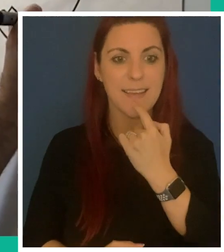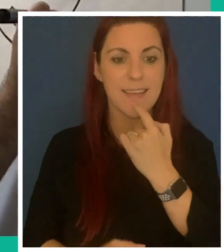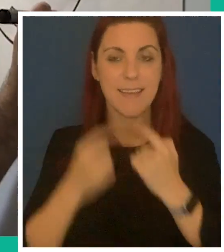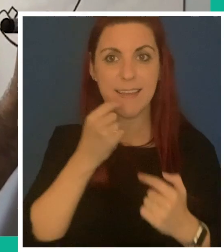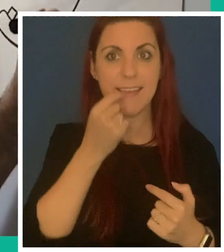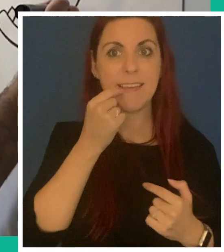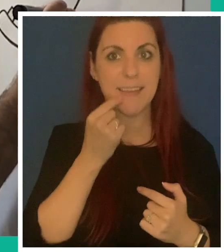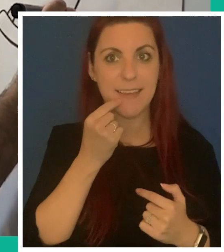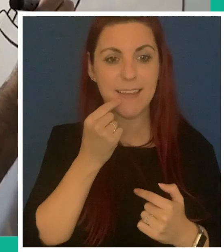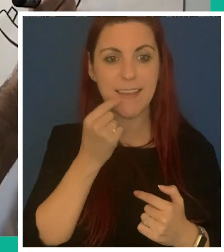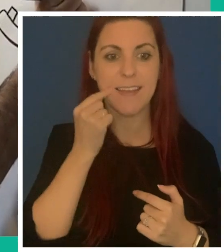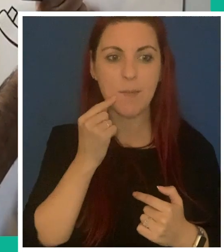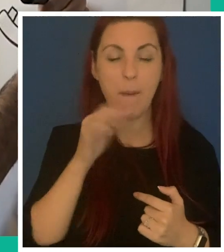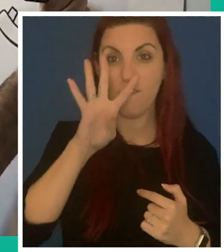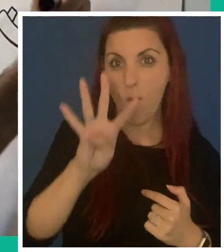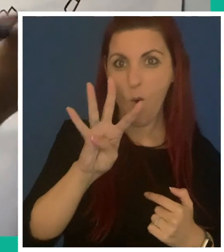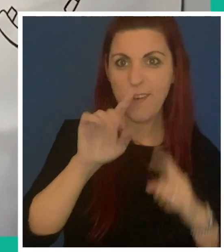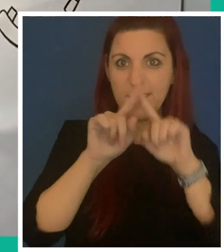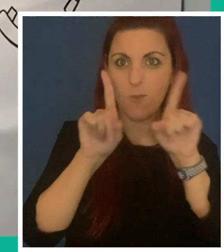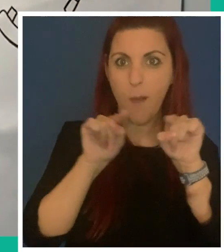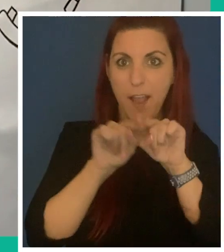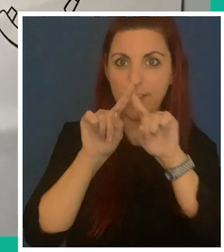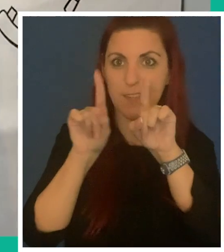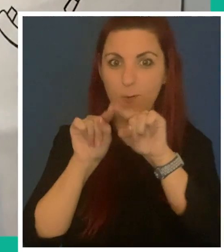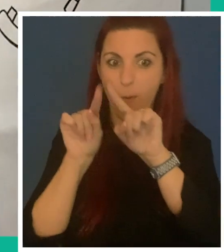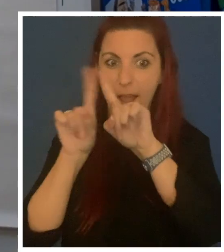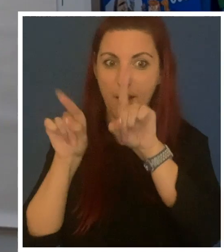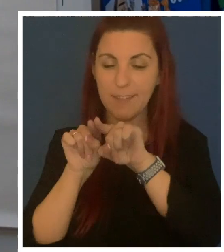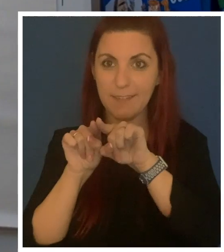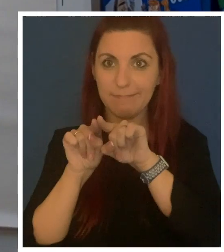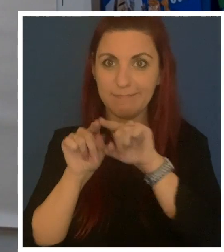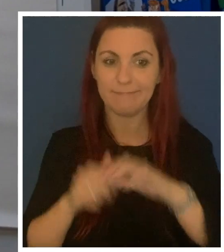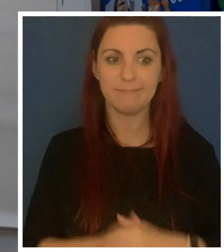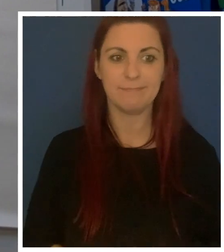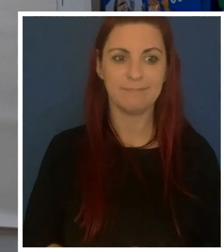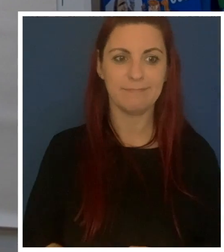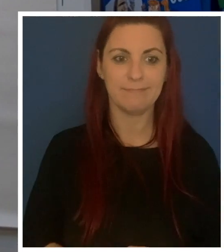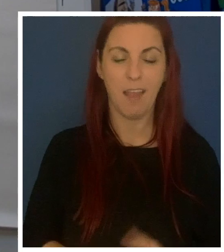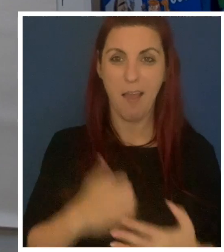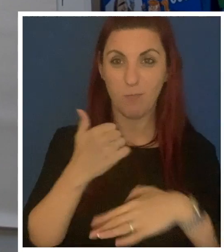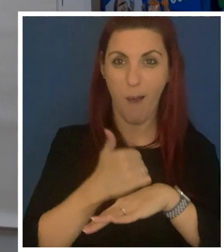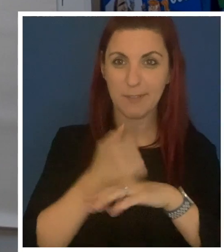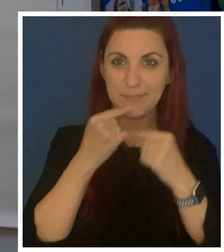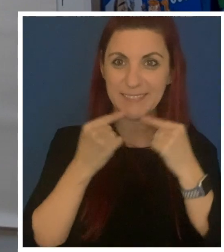little square here, there is his bottom teeth. Brilliant stuff.